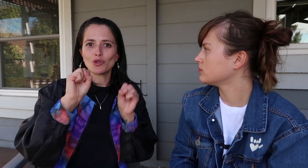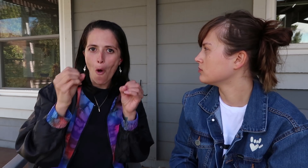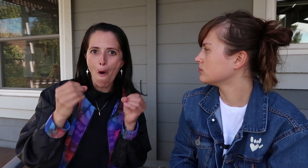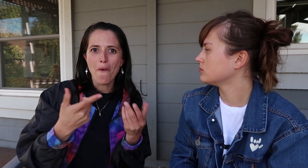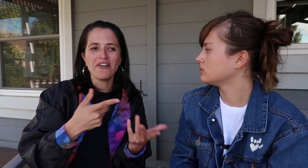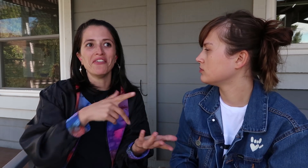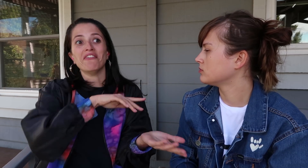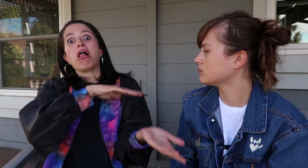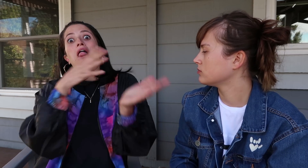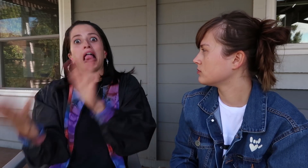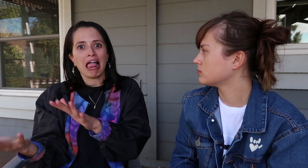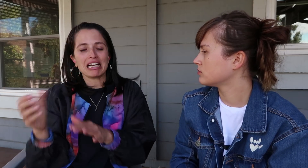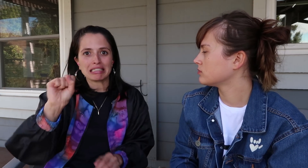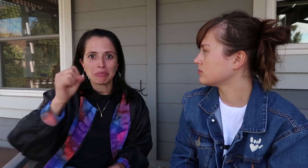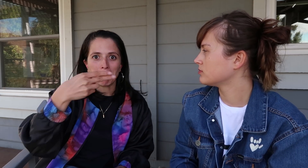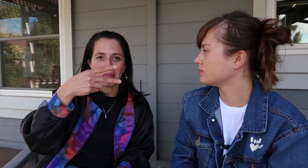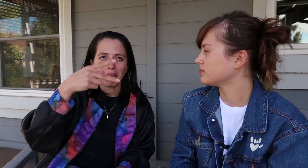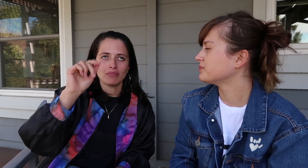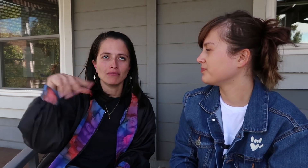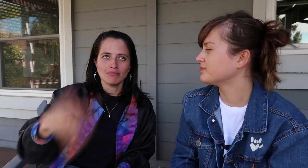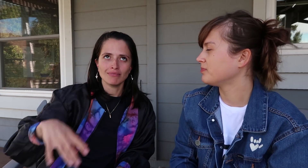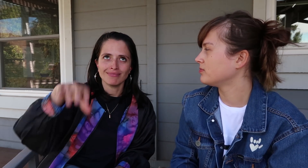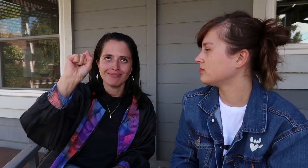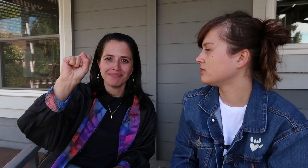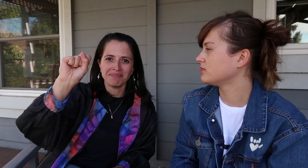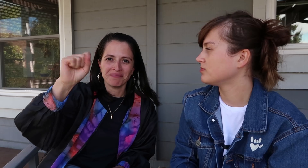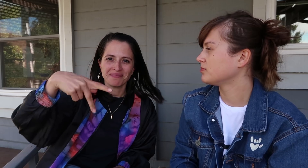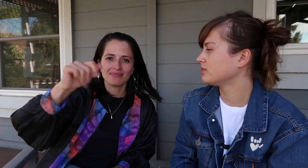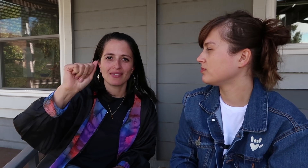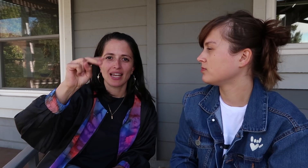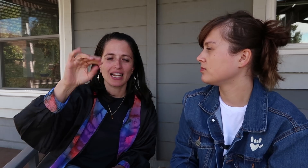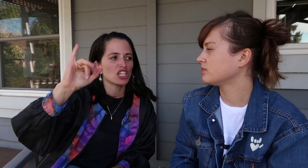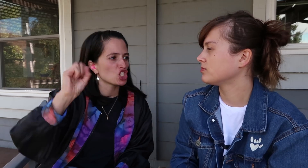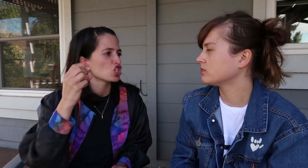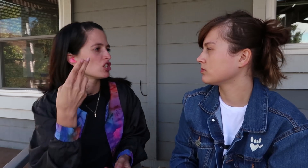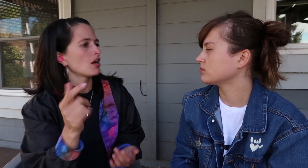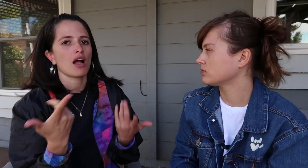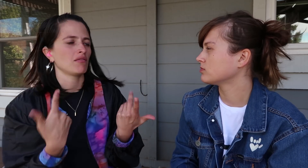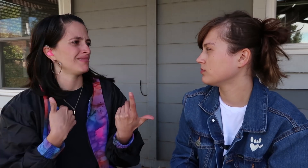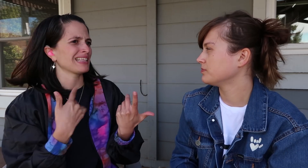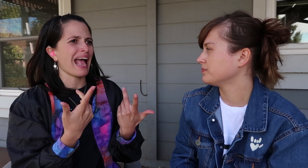So when I was in Sh- I mean Spanish class-